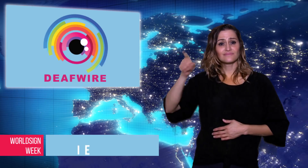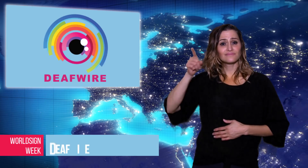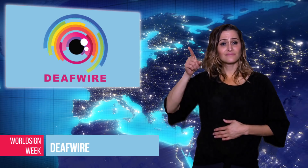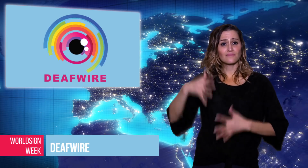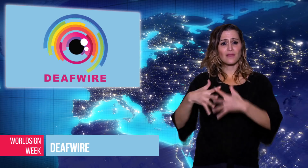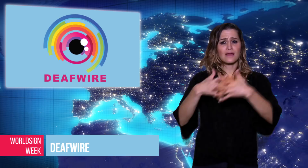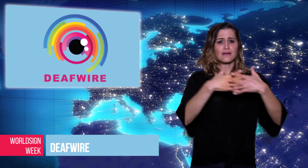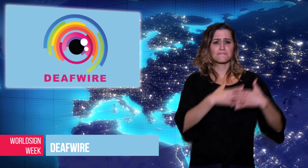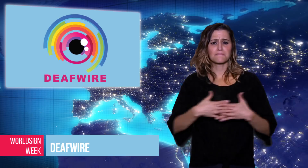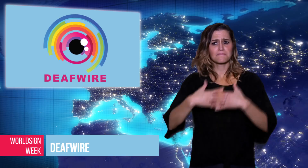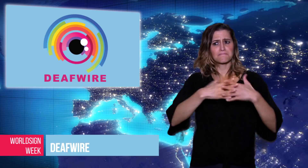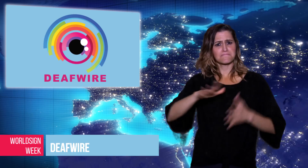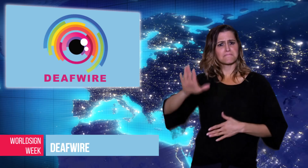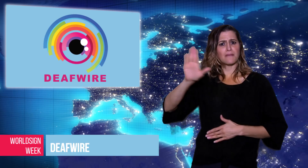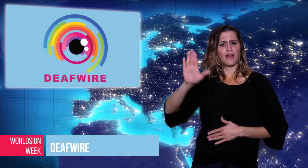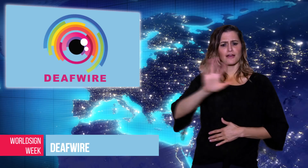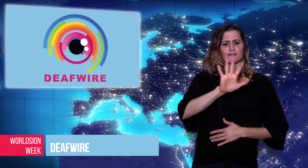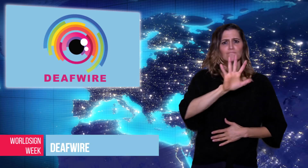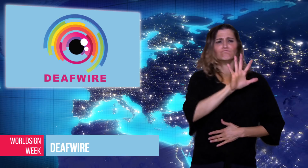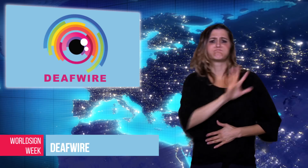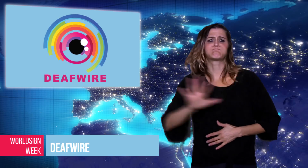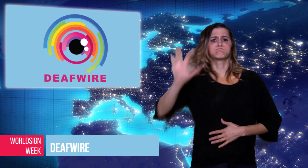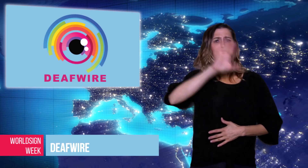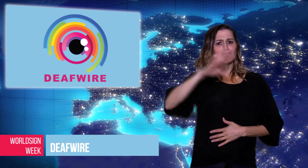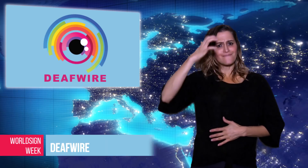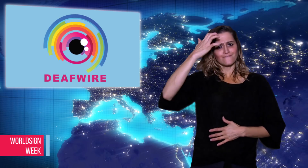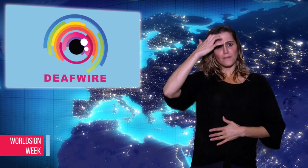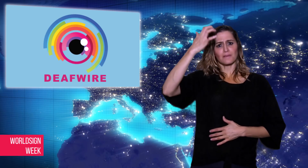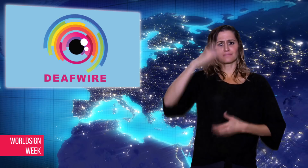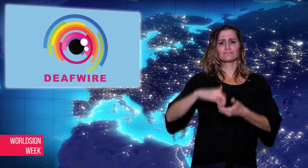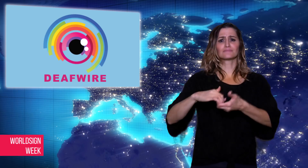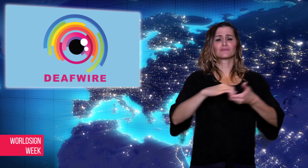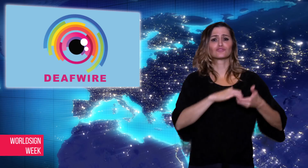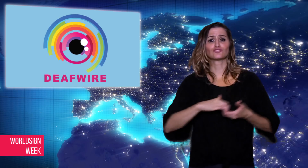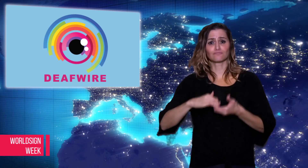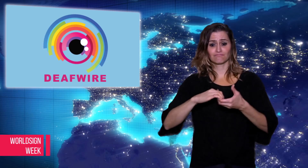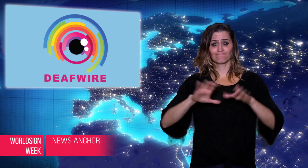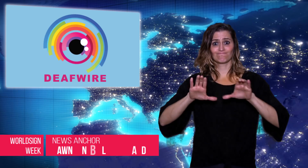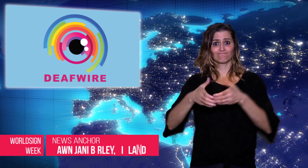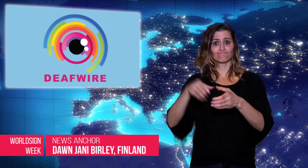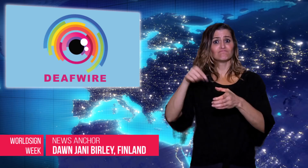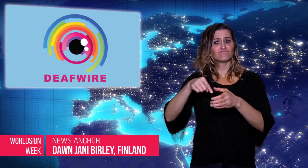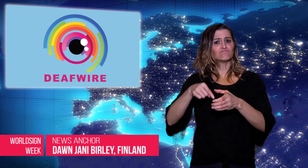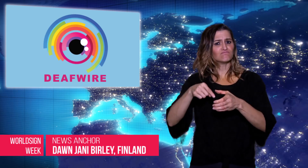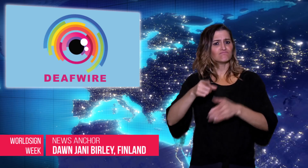Dawn: US Federal Agency Sues